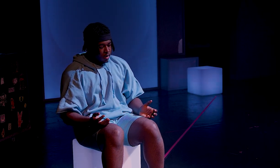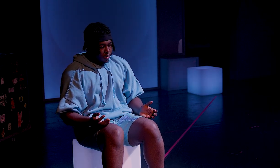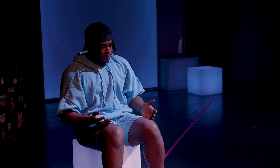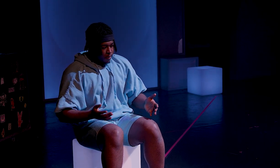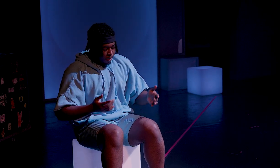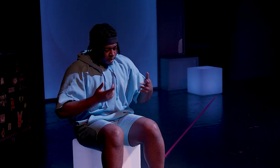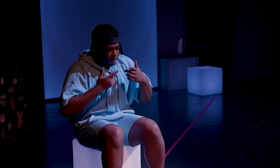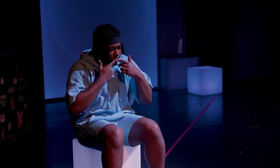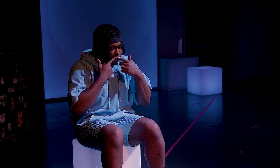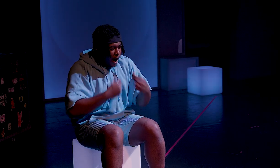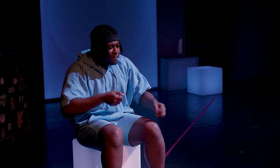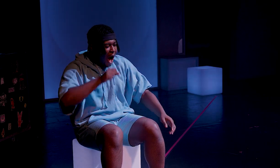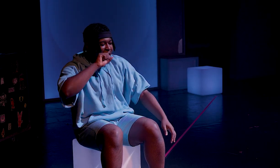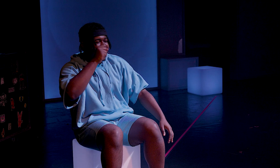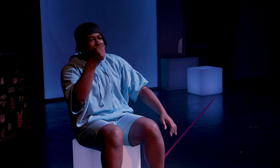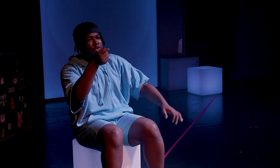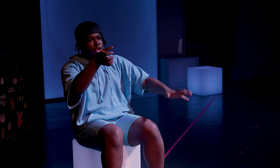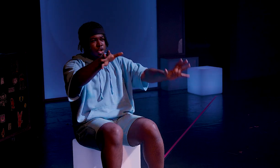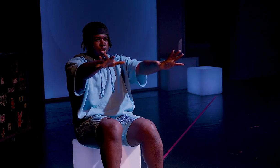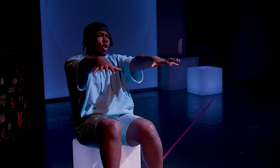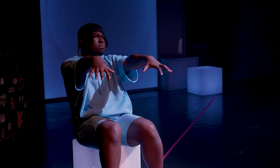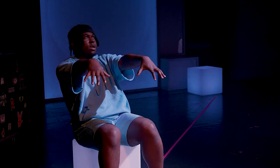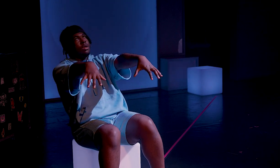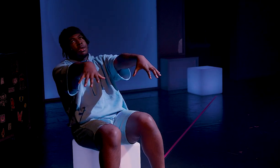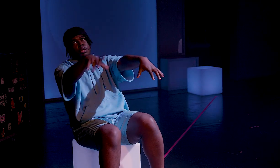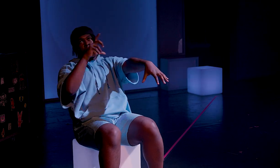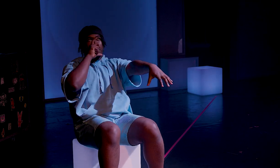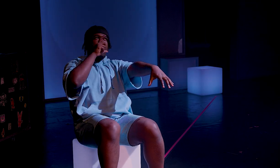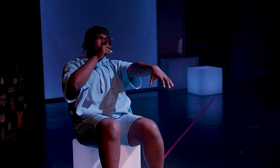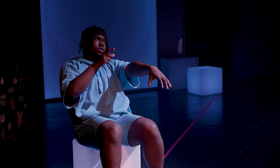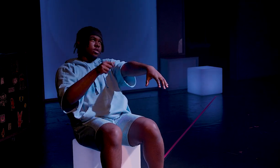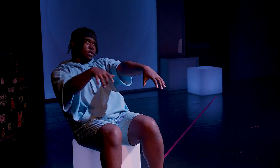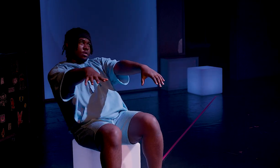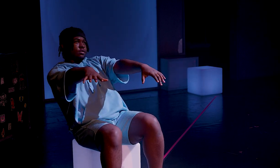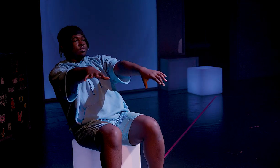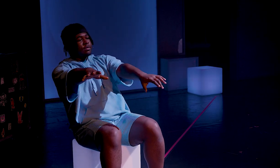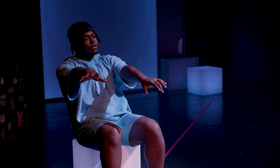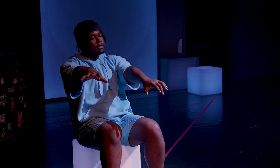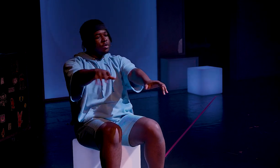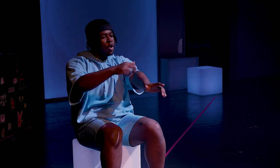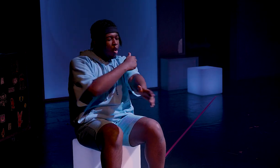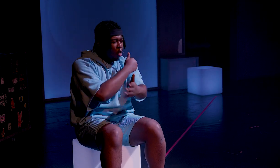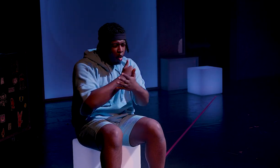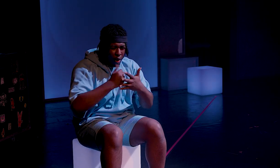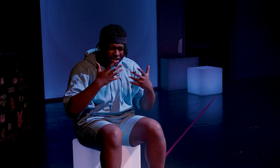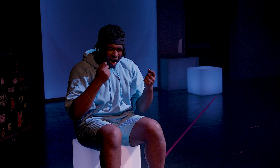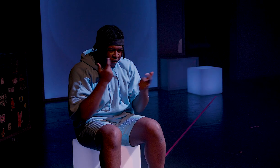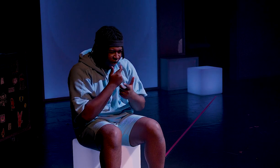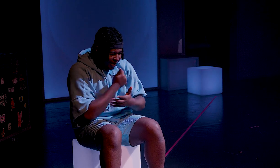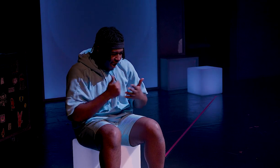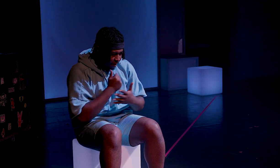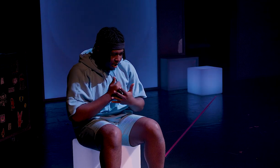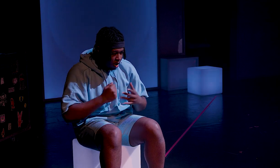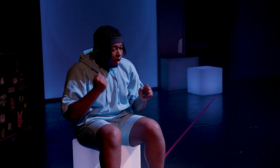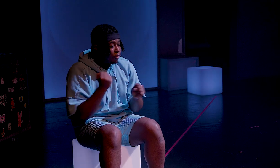Vampire carrots and zombie parrots always have a funny habit of